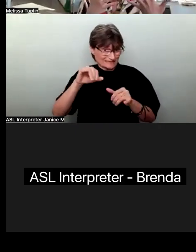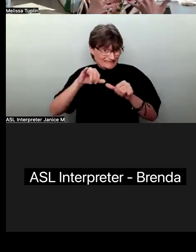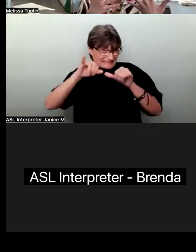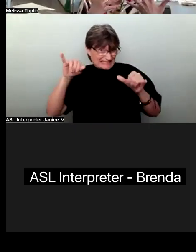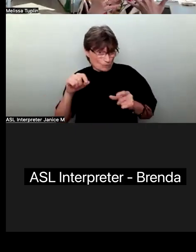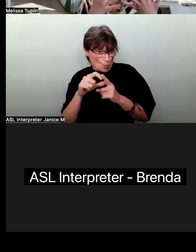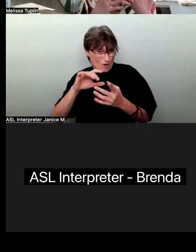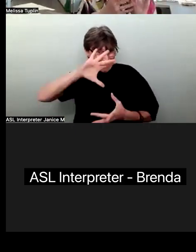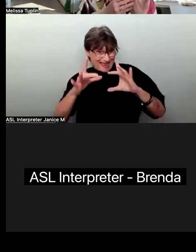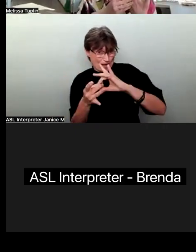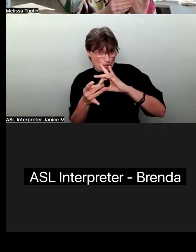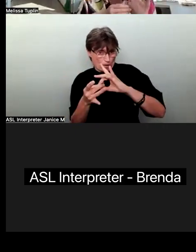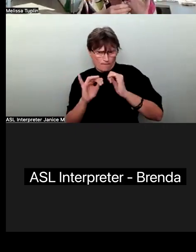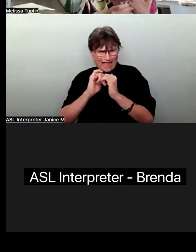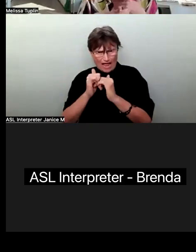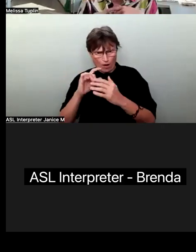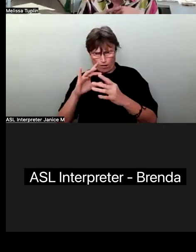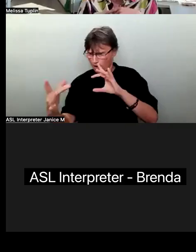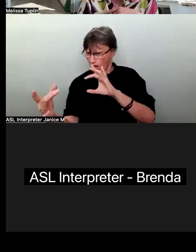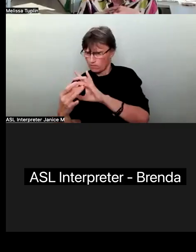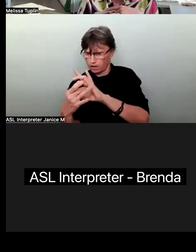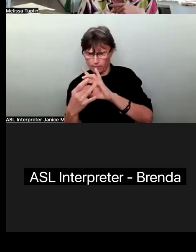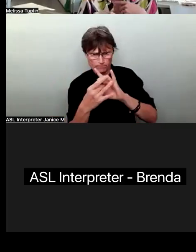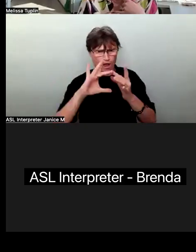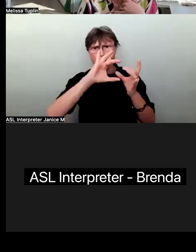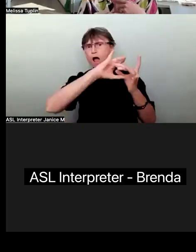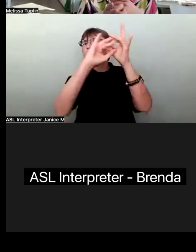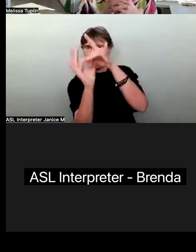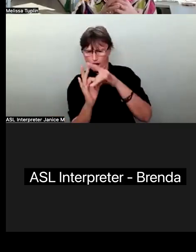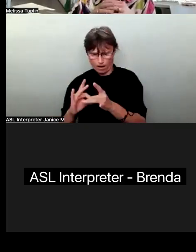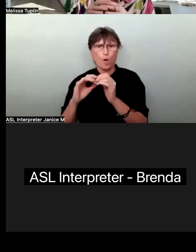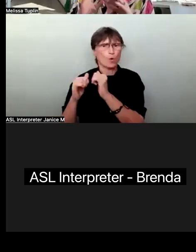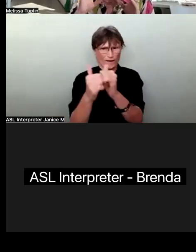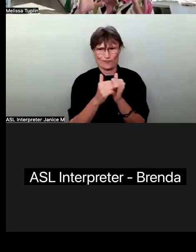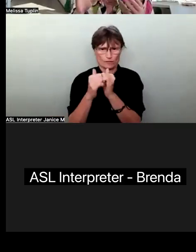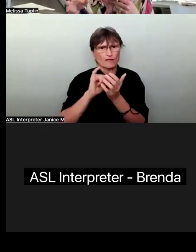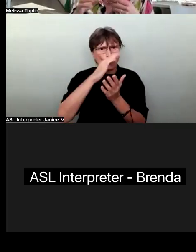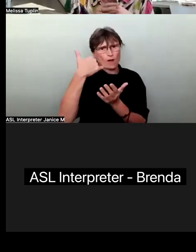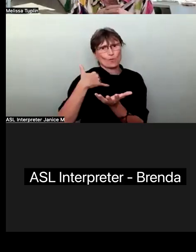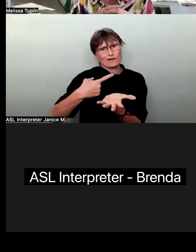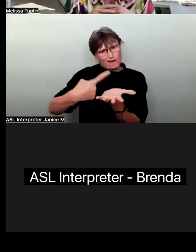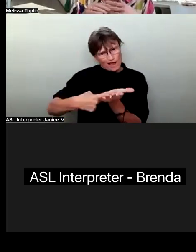system works together, which is why we're asking about artistic peers, your peers,